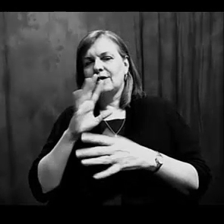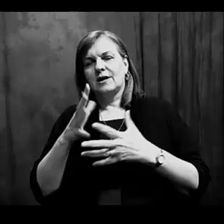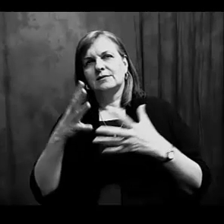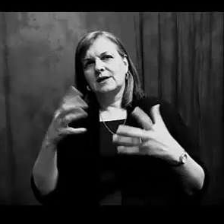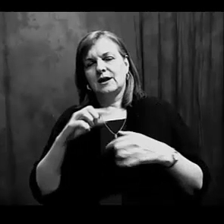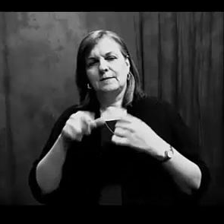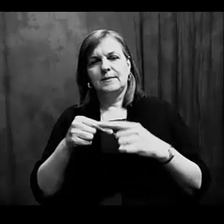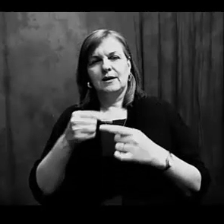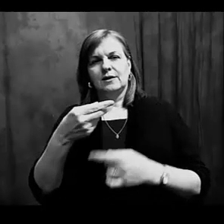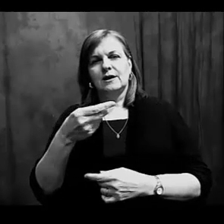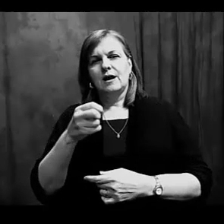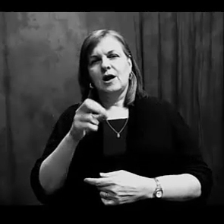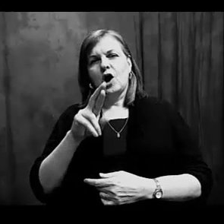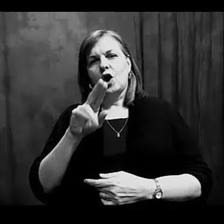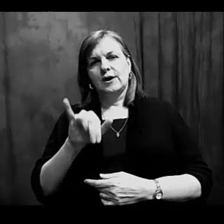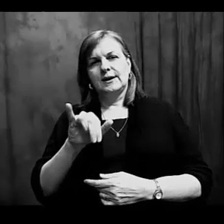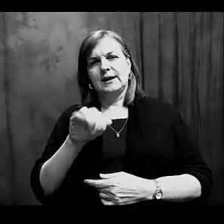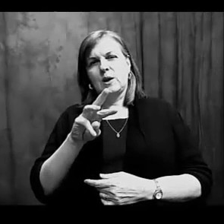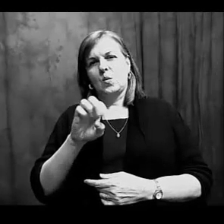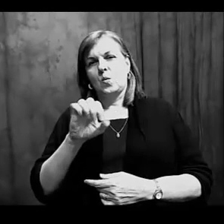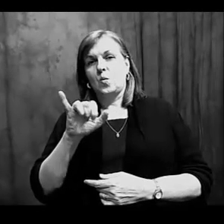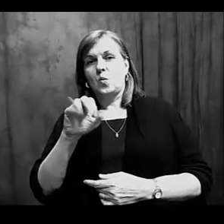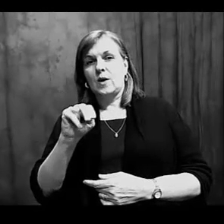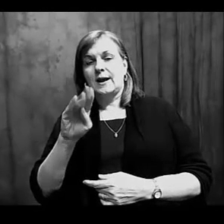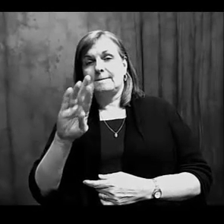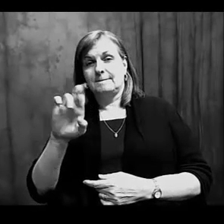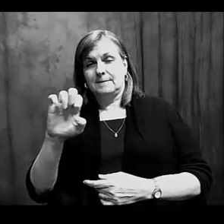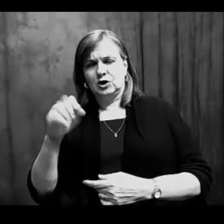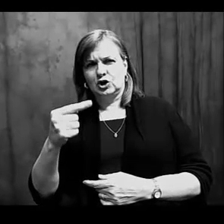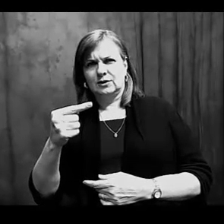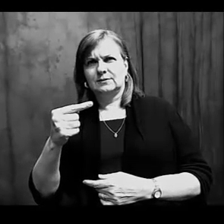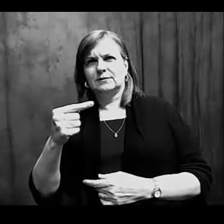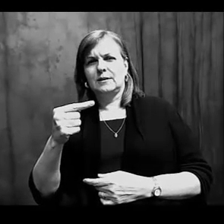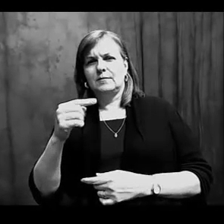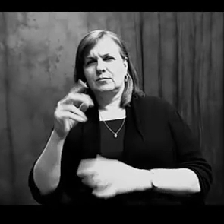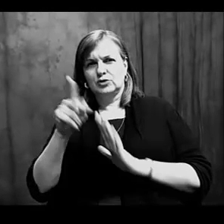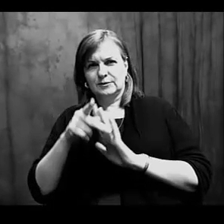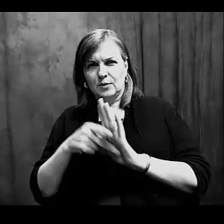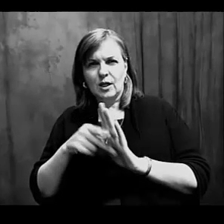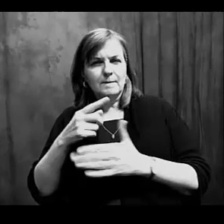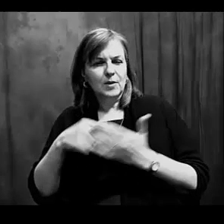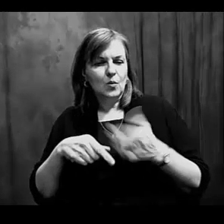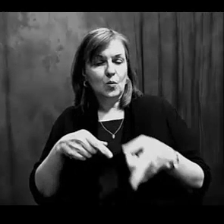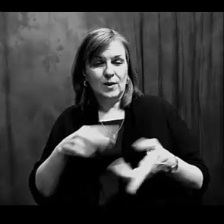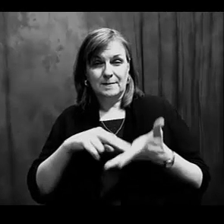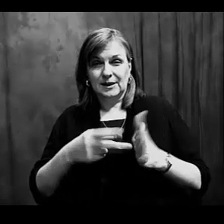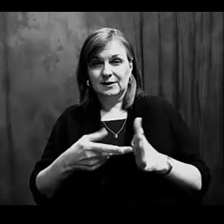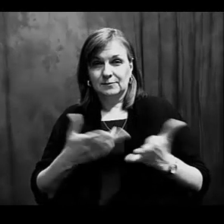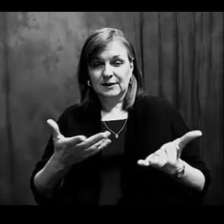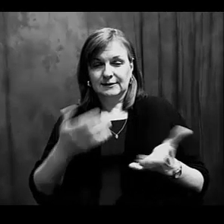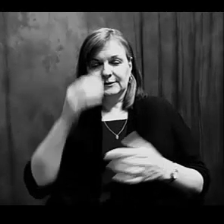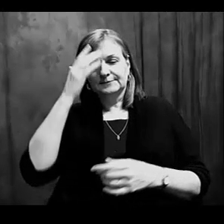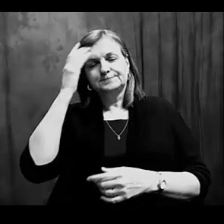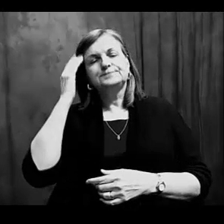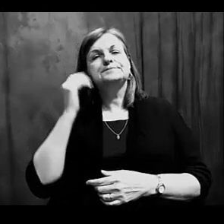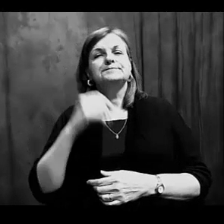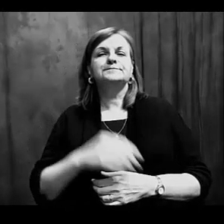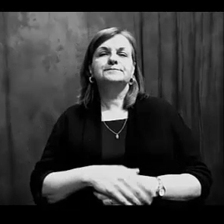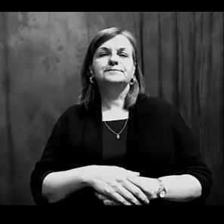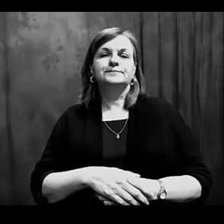we are not going to spend a lot of time on the Hardy Weinberg principle but what it basically says is that